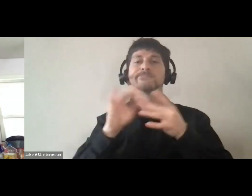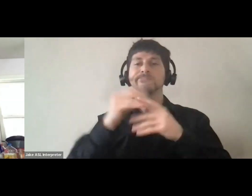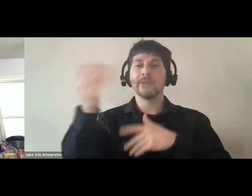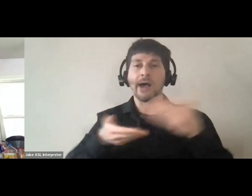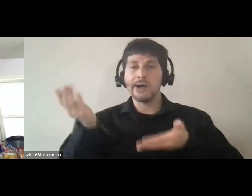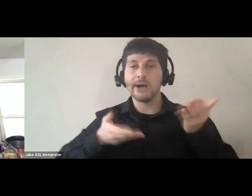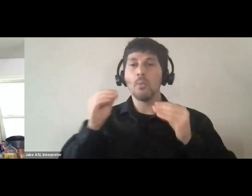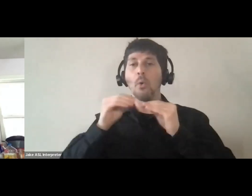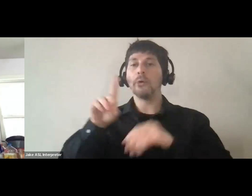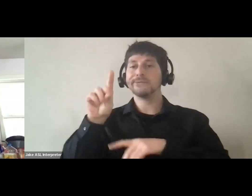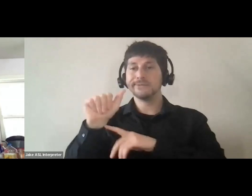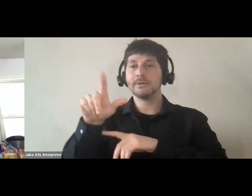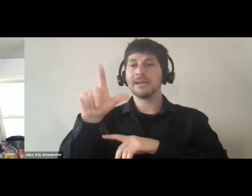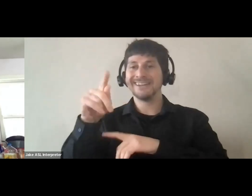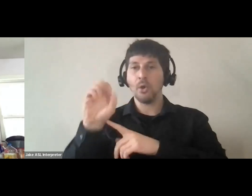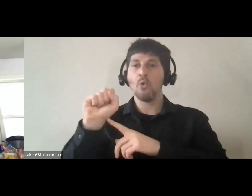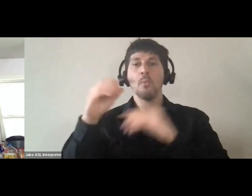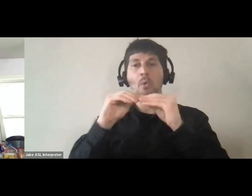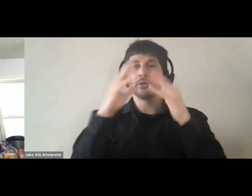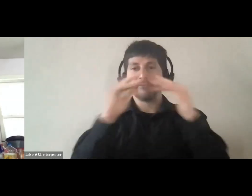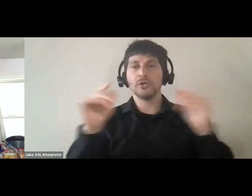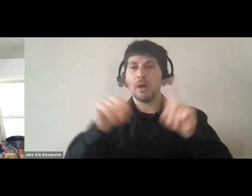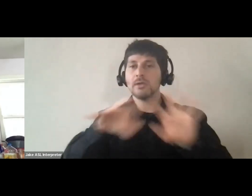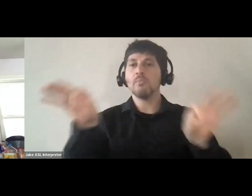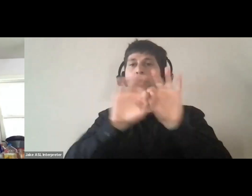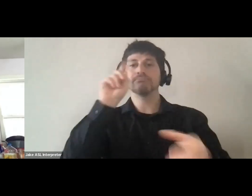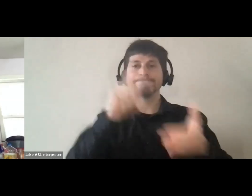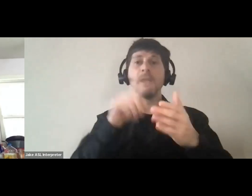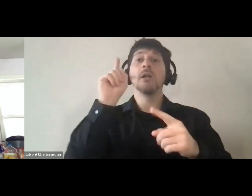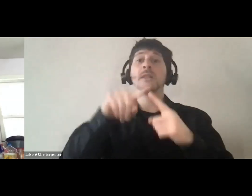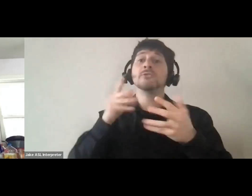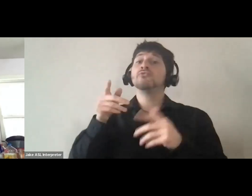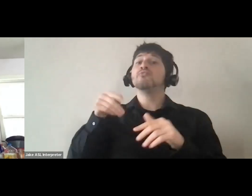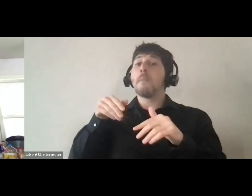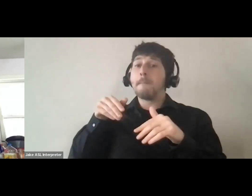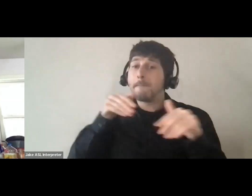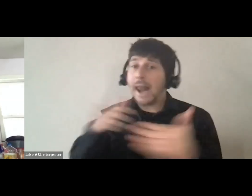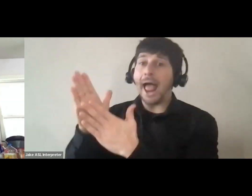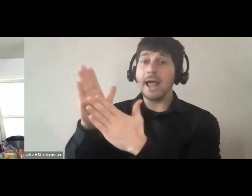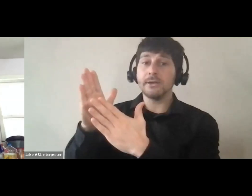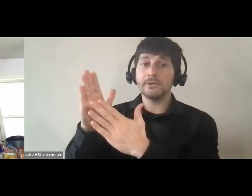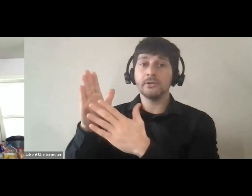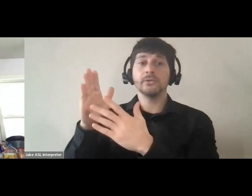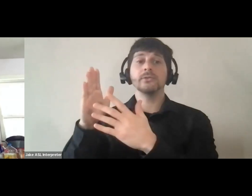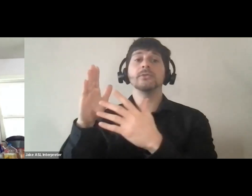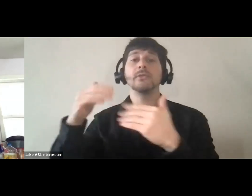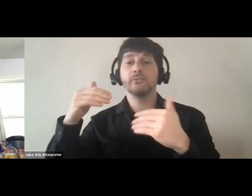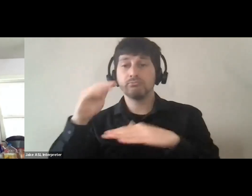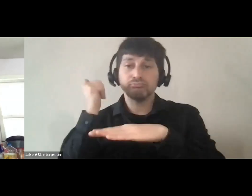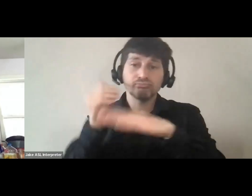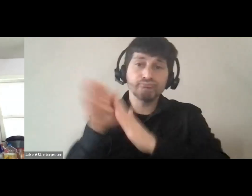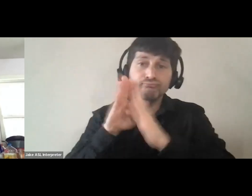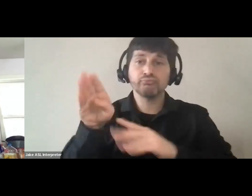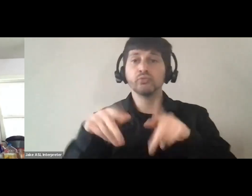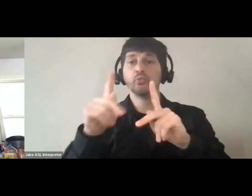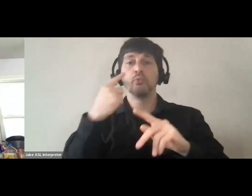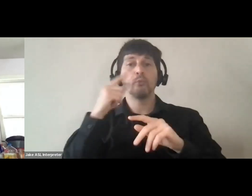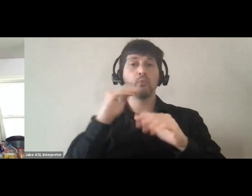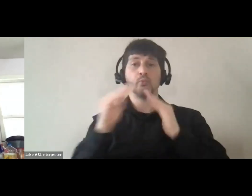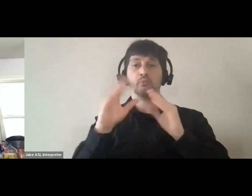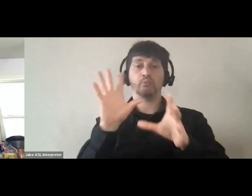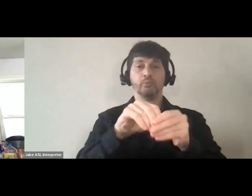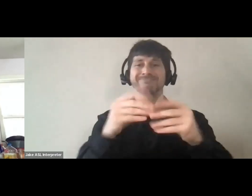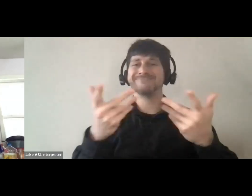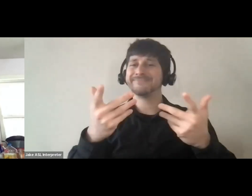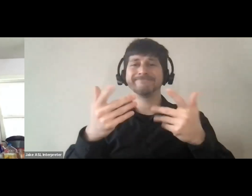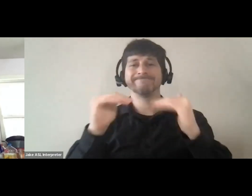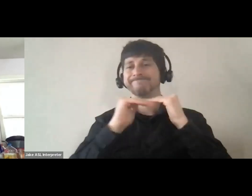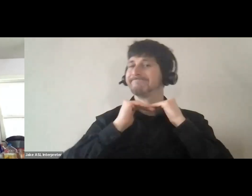So how do we prepare to reach out to this marginalized communities?